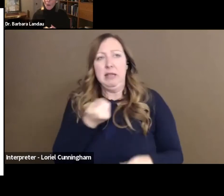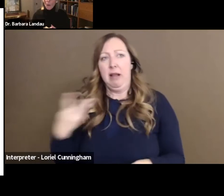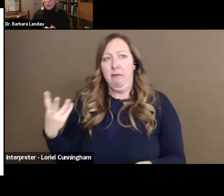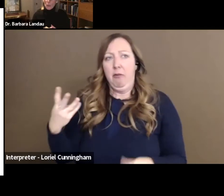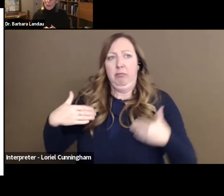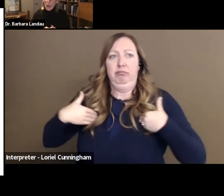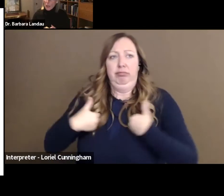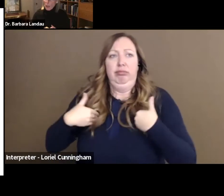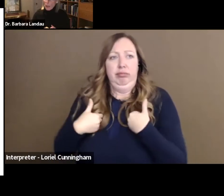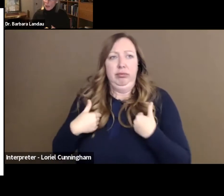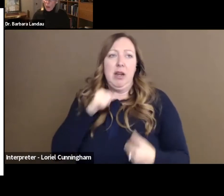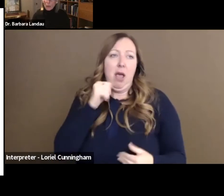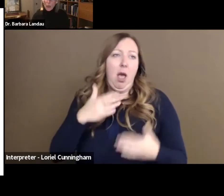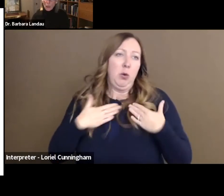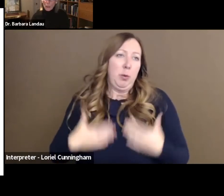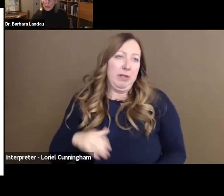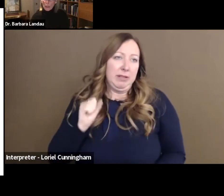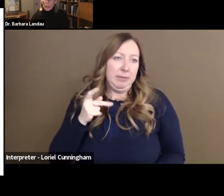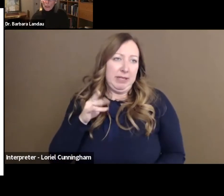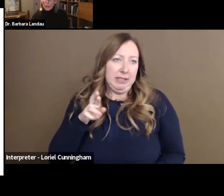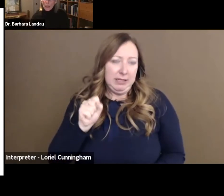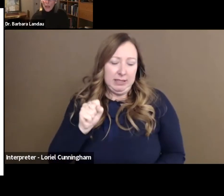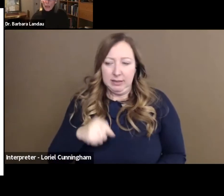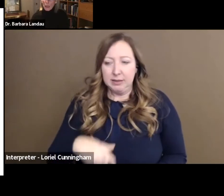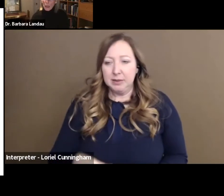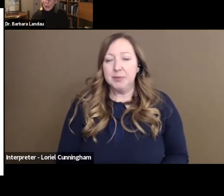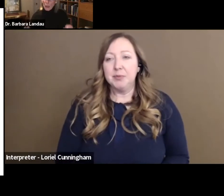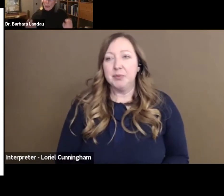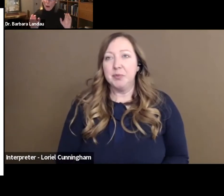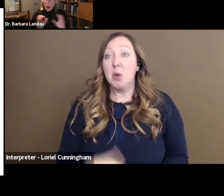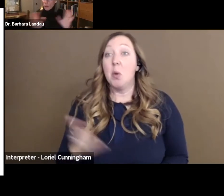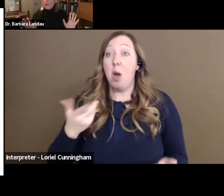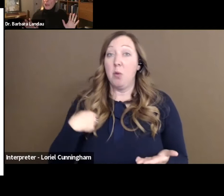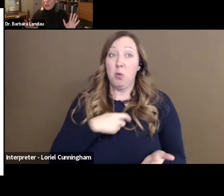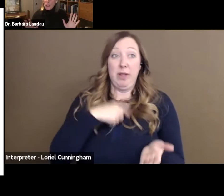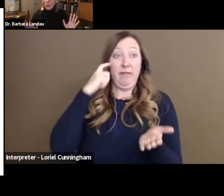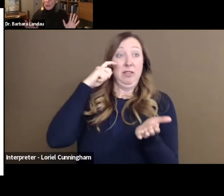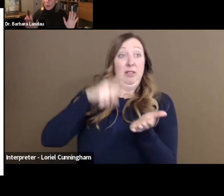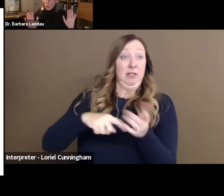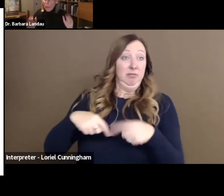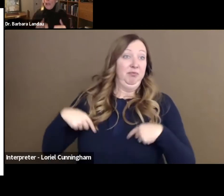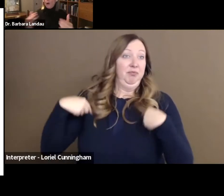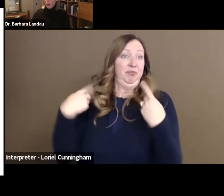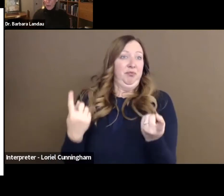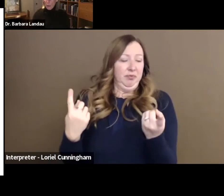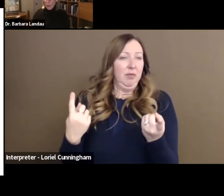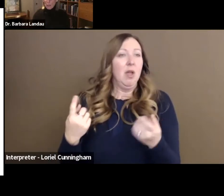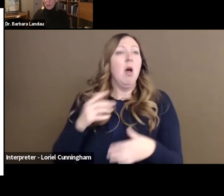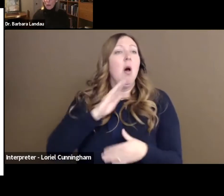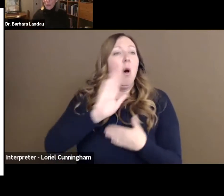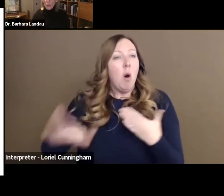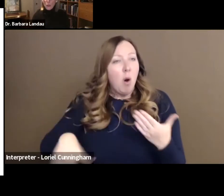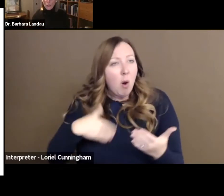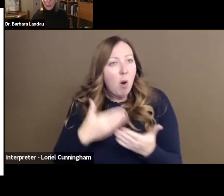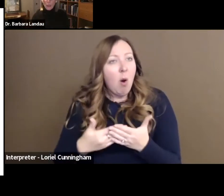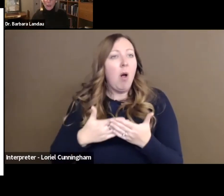what's been documented well documented is that